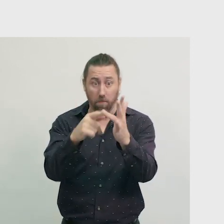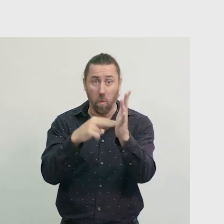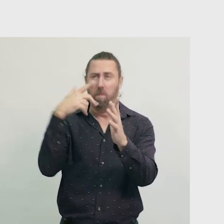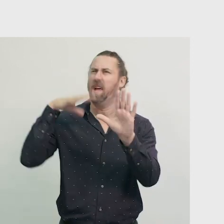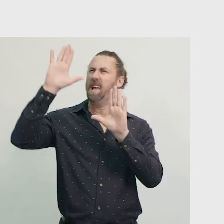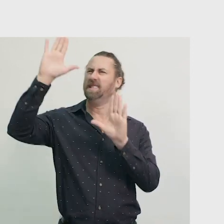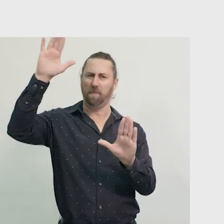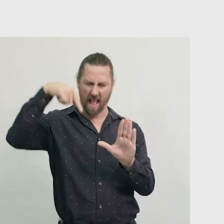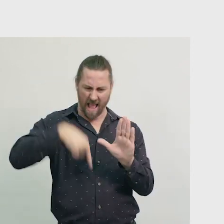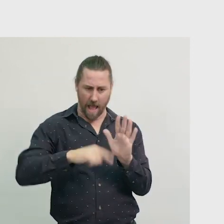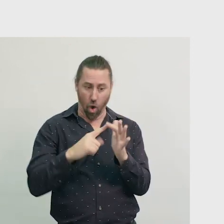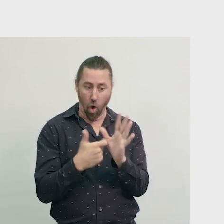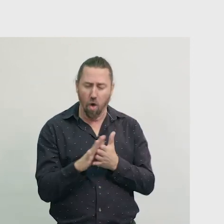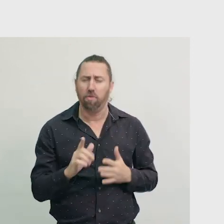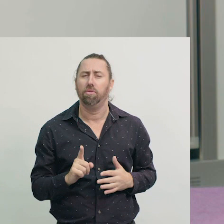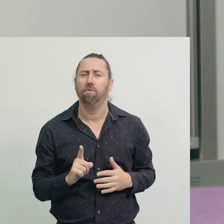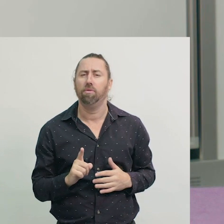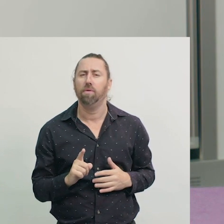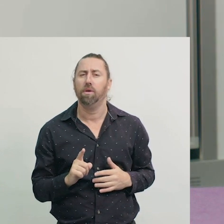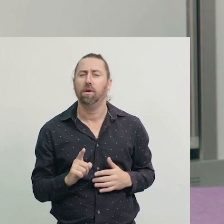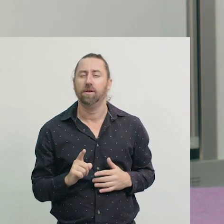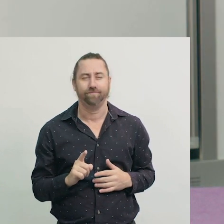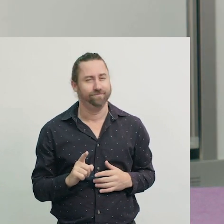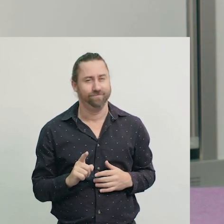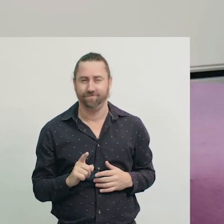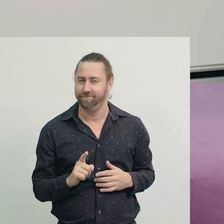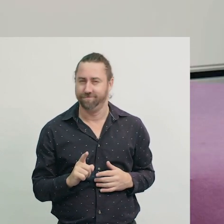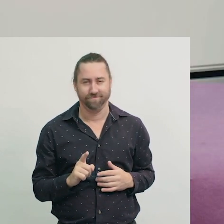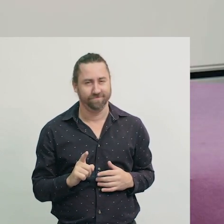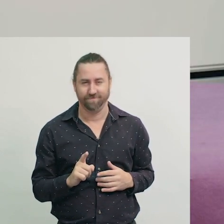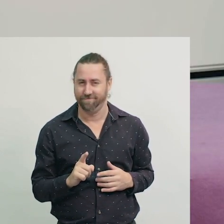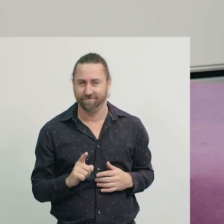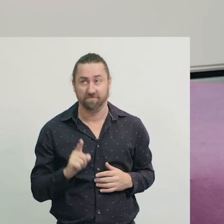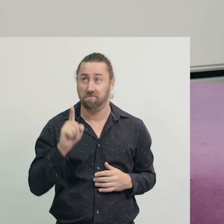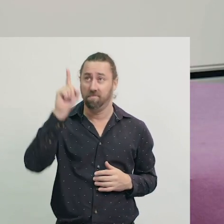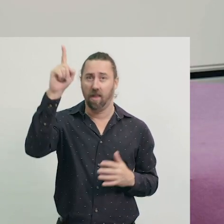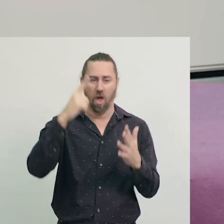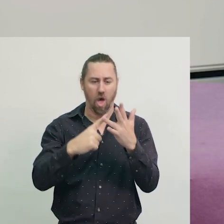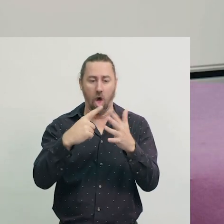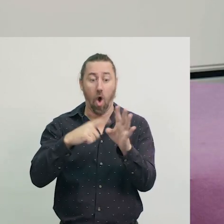True or false? False! There is no oxygen on the Moon.